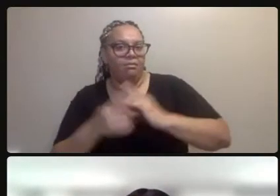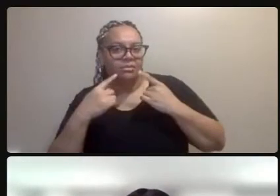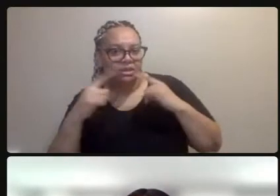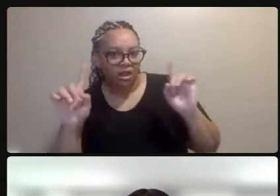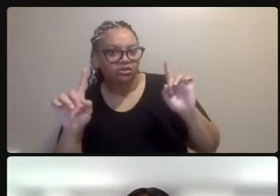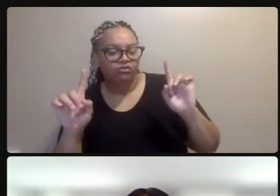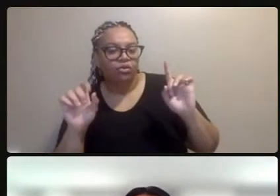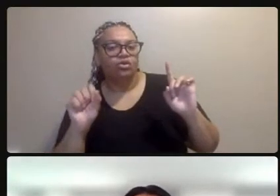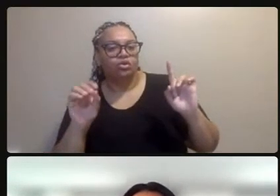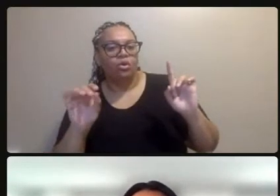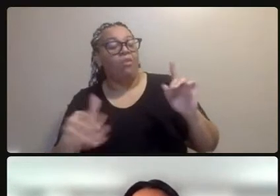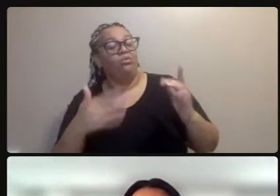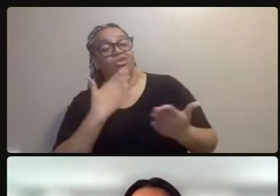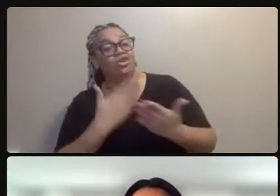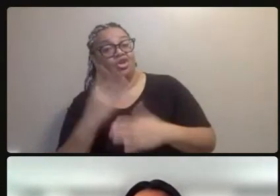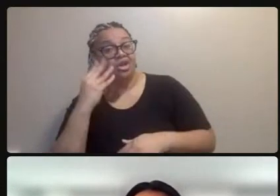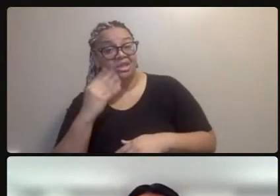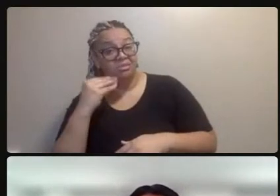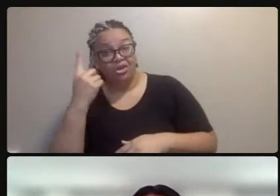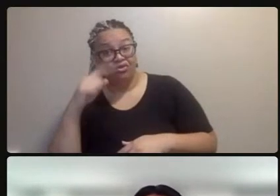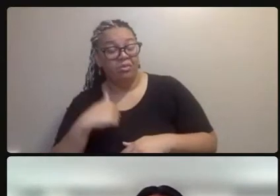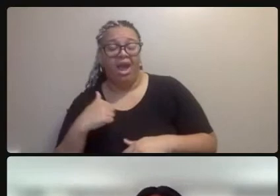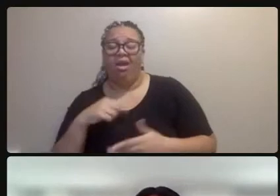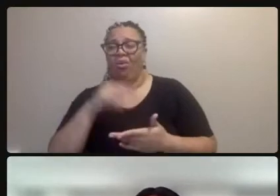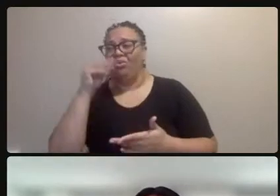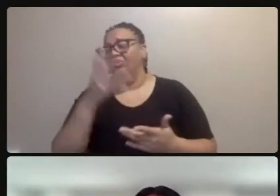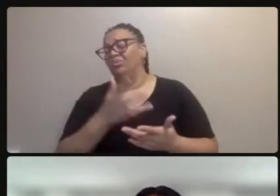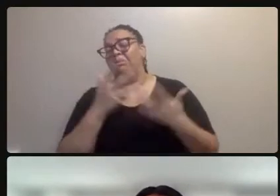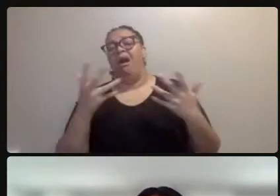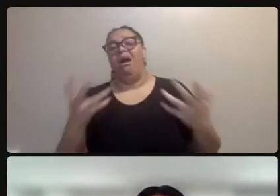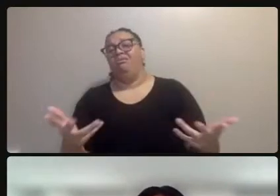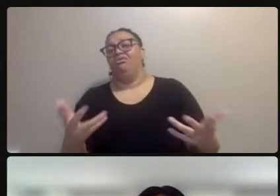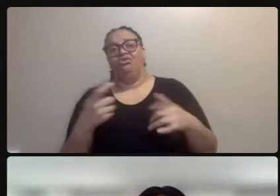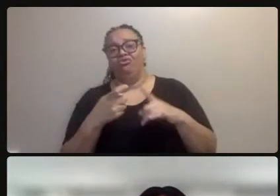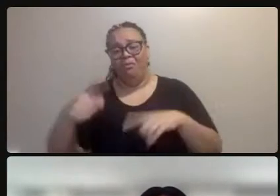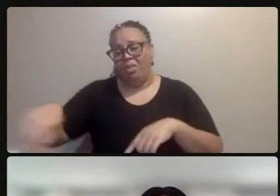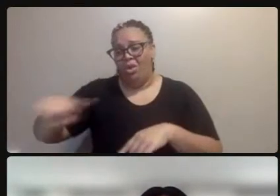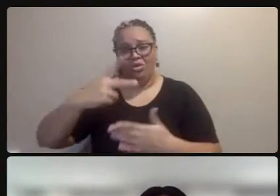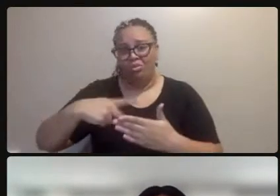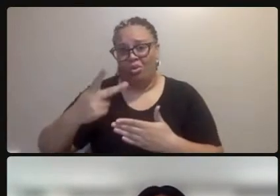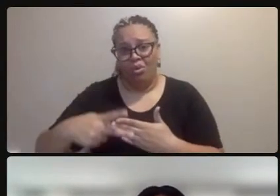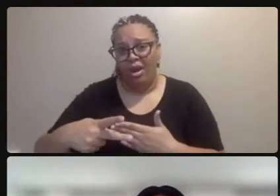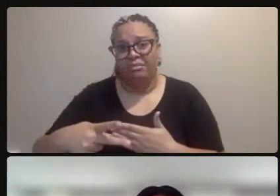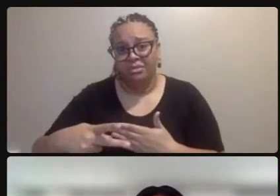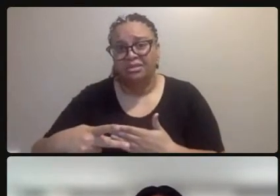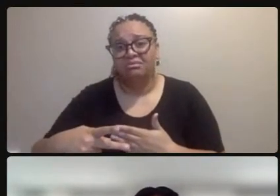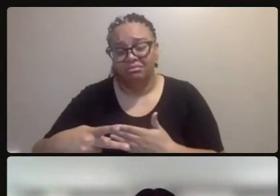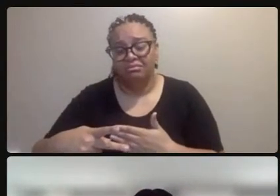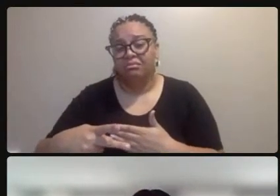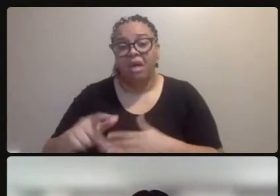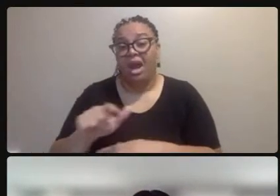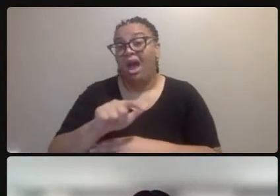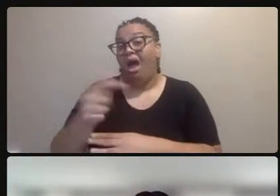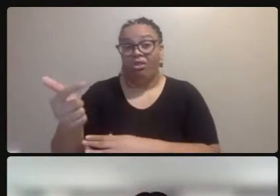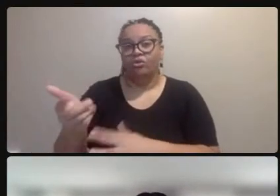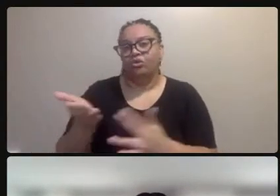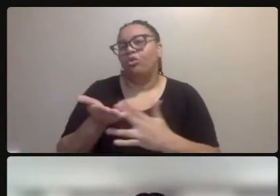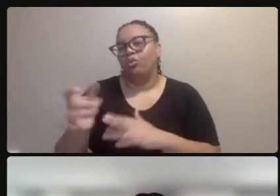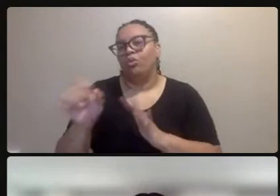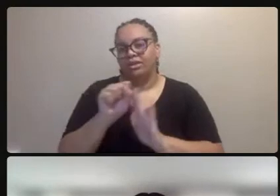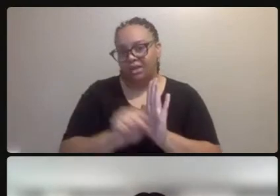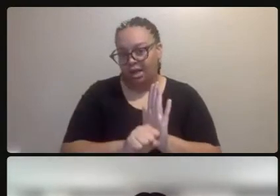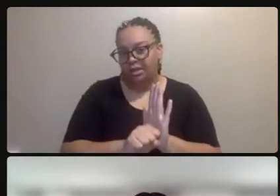ORDER TO MAKE STUDENT SUCCESS.